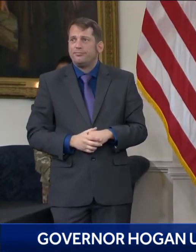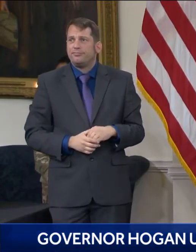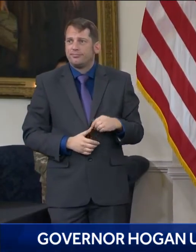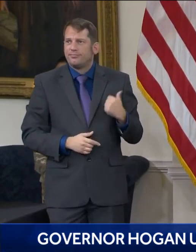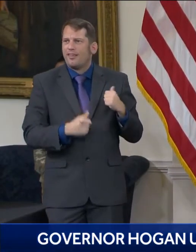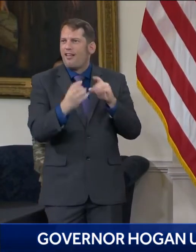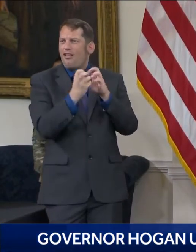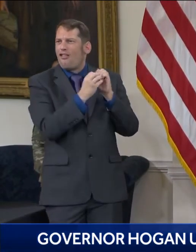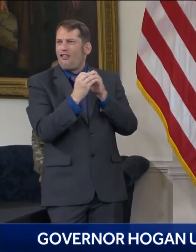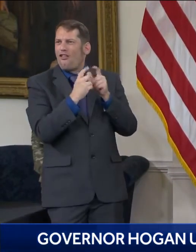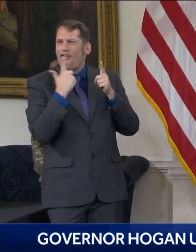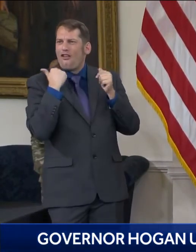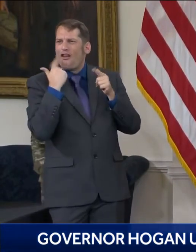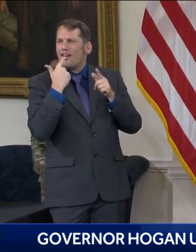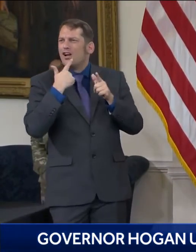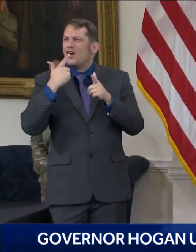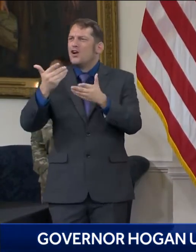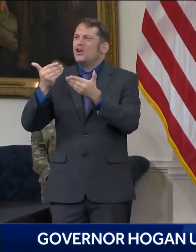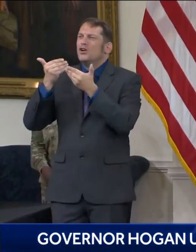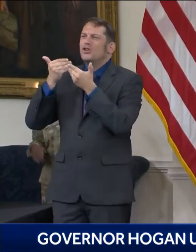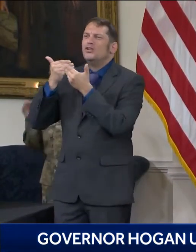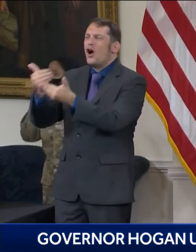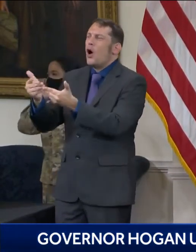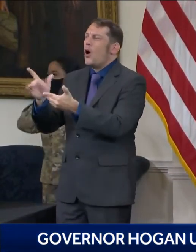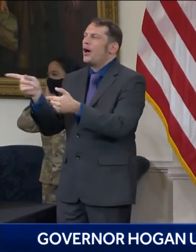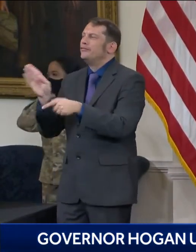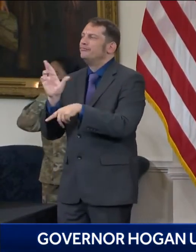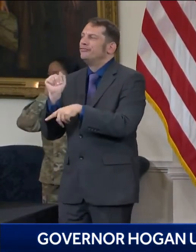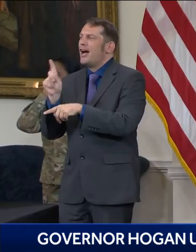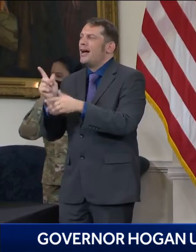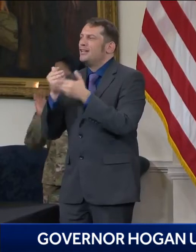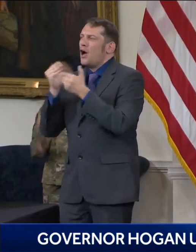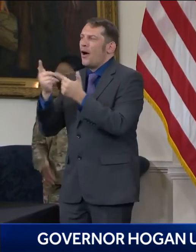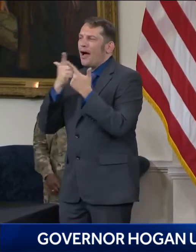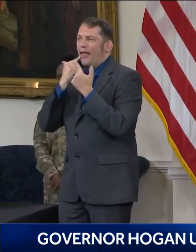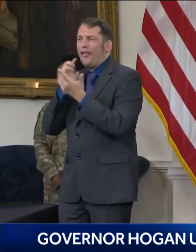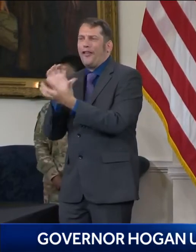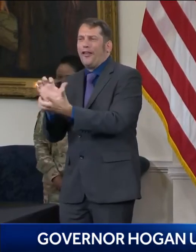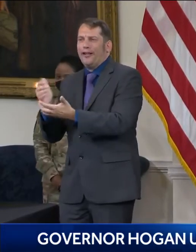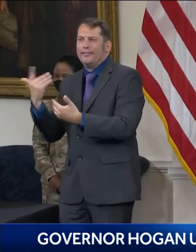WE ARE TRYING TO BOOST THE NUMBERS. YUP.